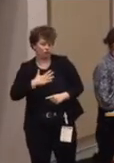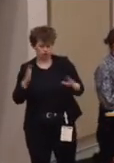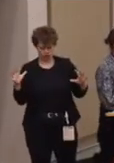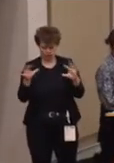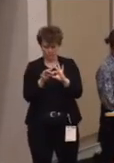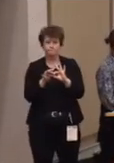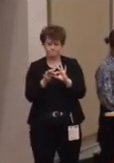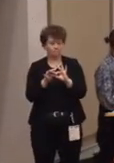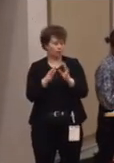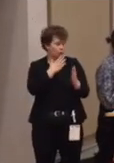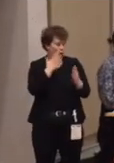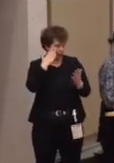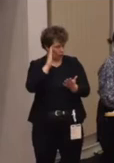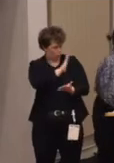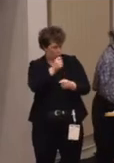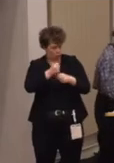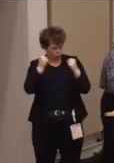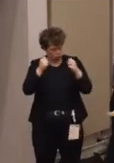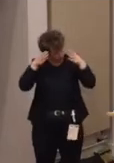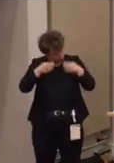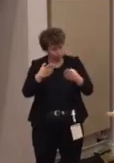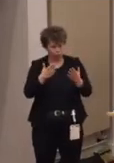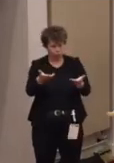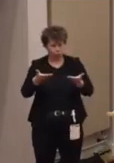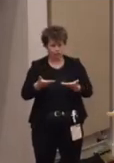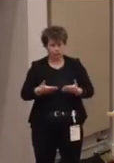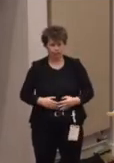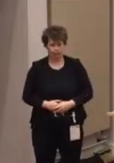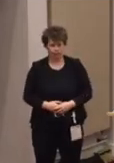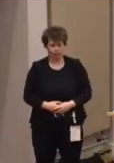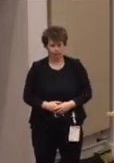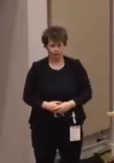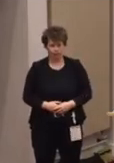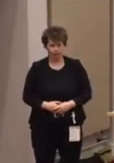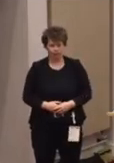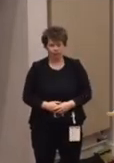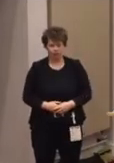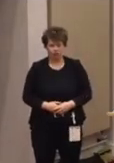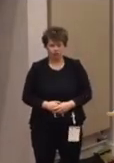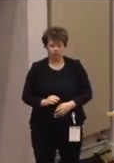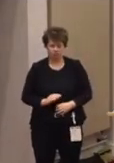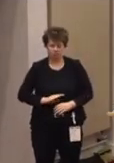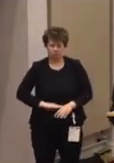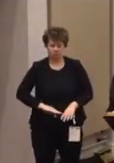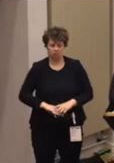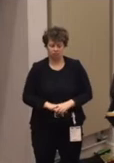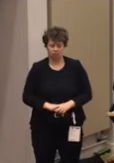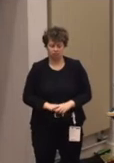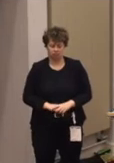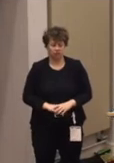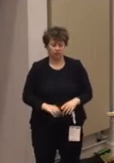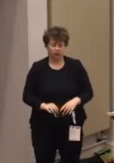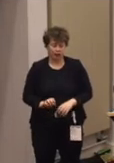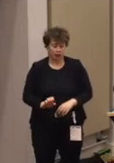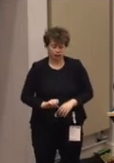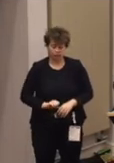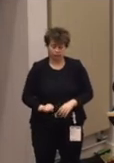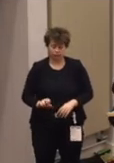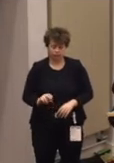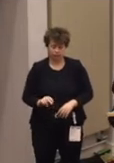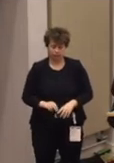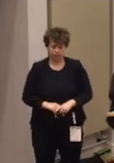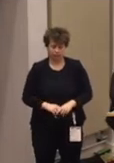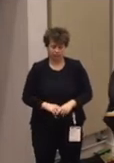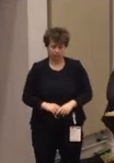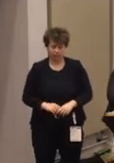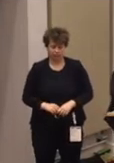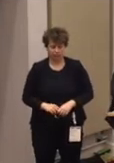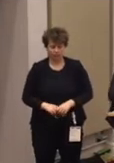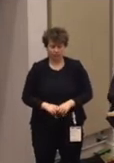to the panel. Pratima Gurung: Thank you. Good morning. Thank